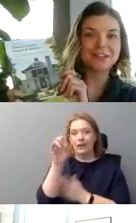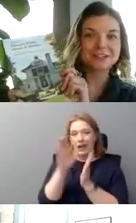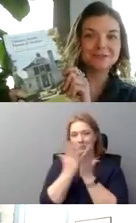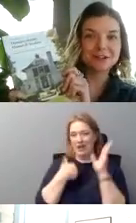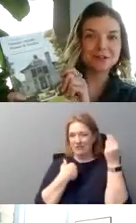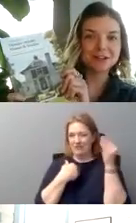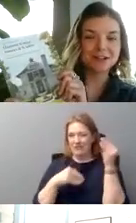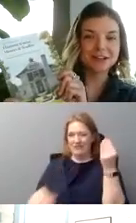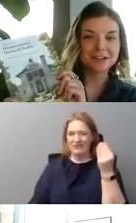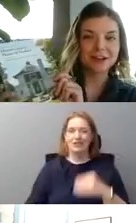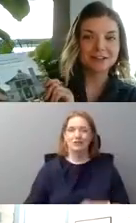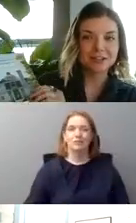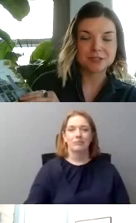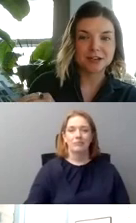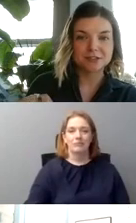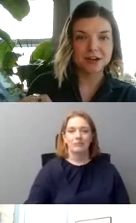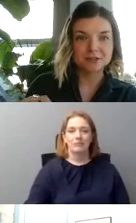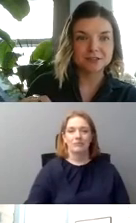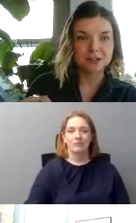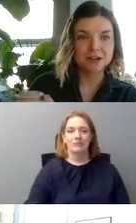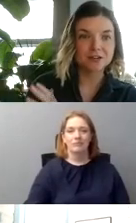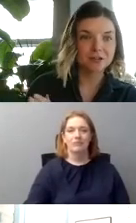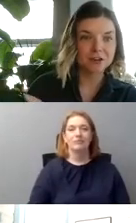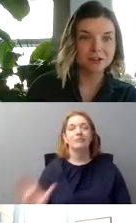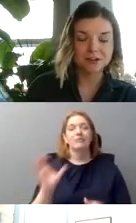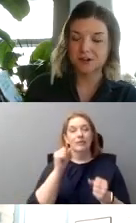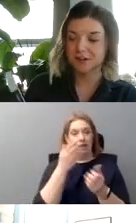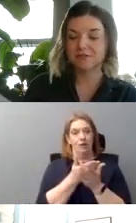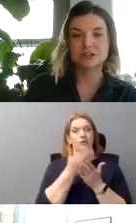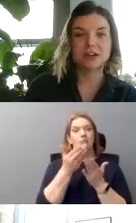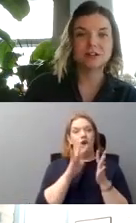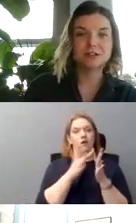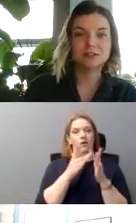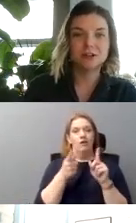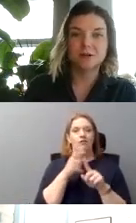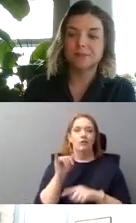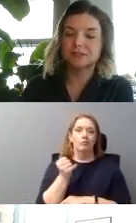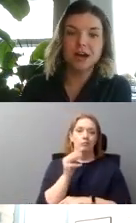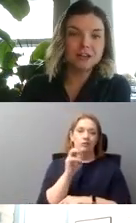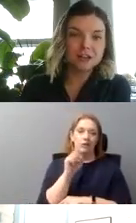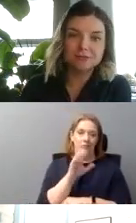It is available online at the James Castle House along with other online retailers. It's a highly